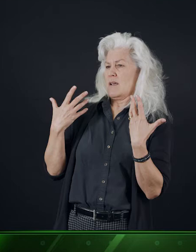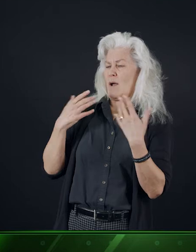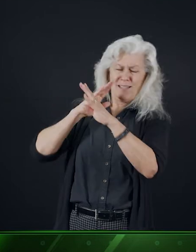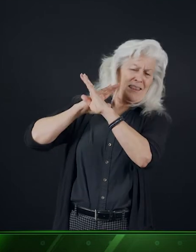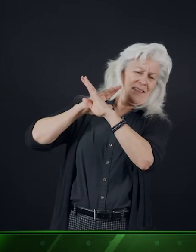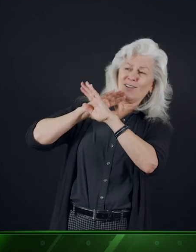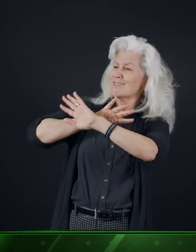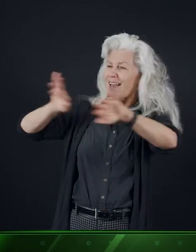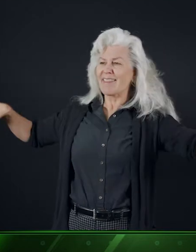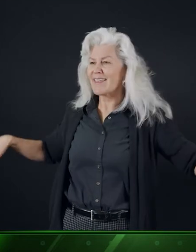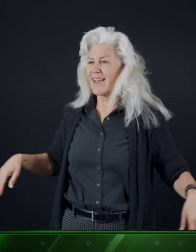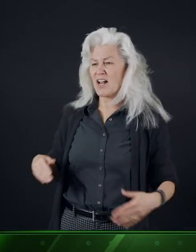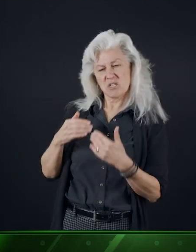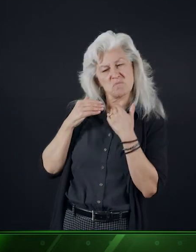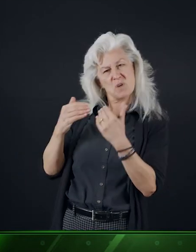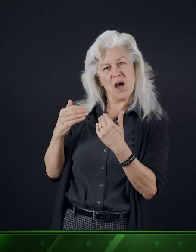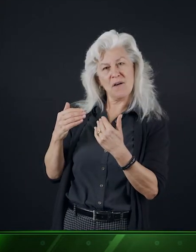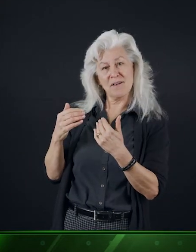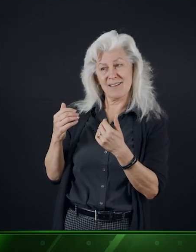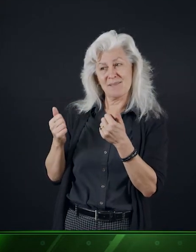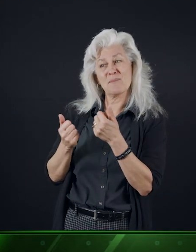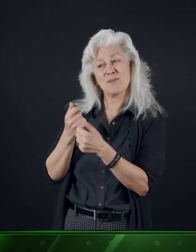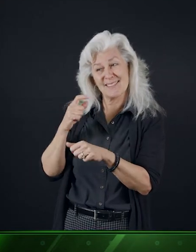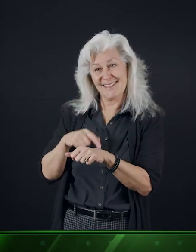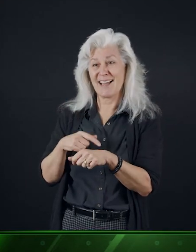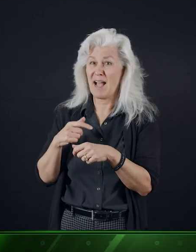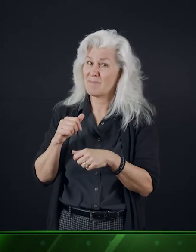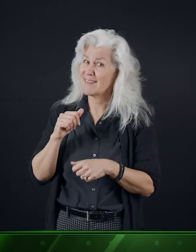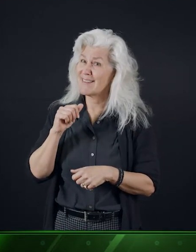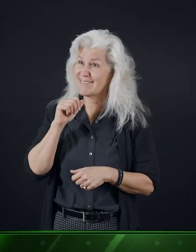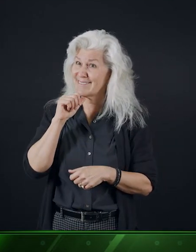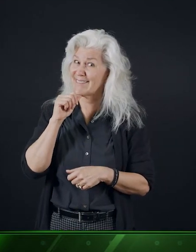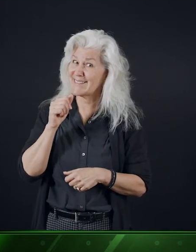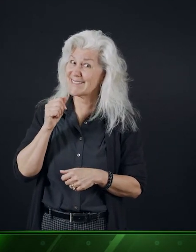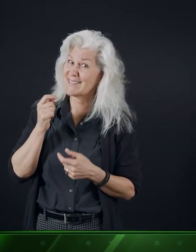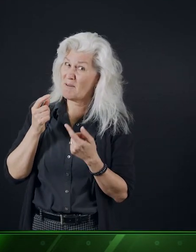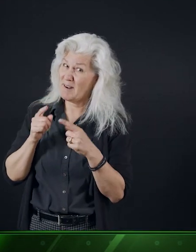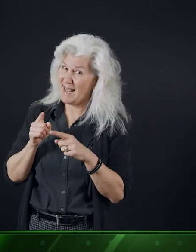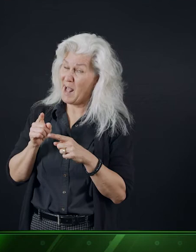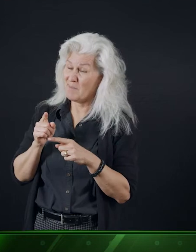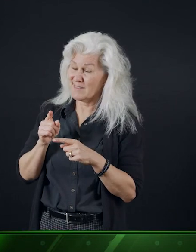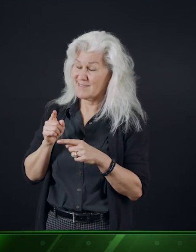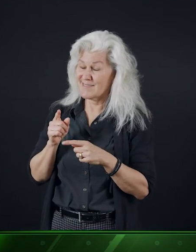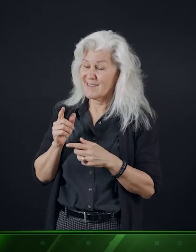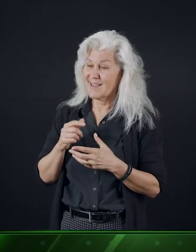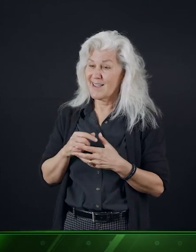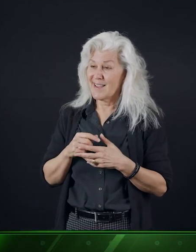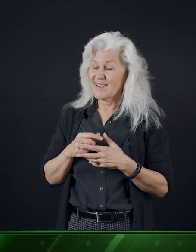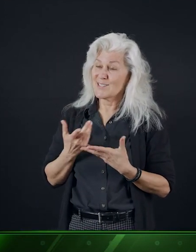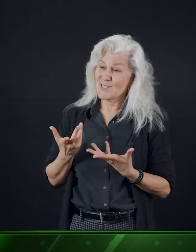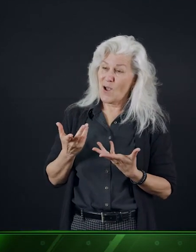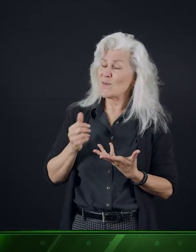Well, at least most of the time because not everything was perfect. And that's the thing, accessibility isn't perfect, at least not yet.